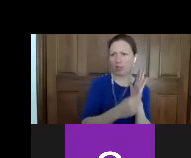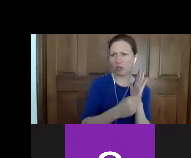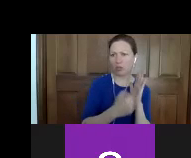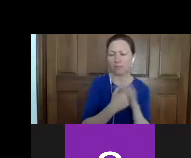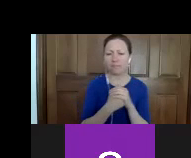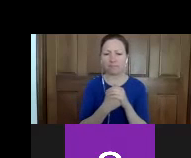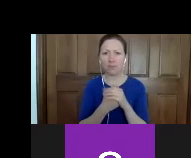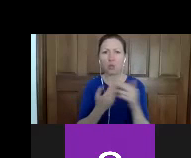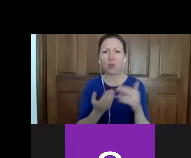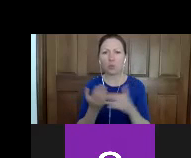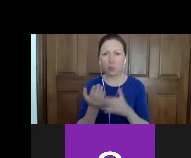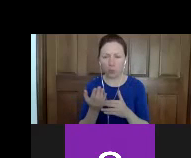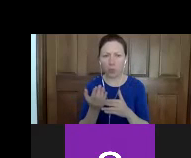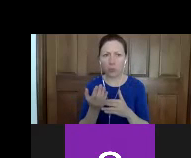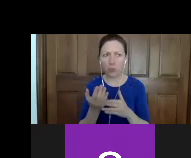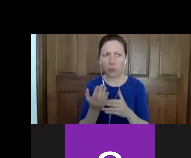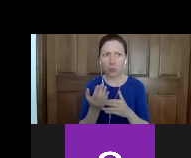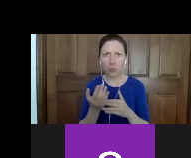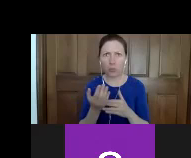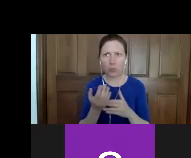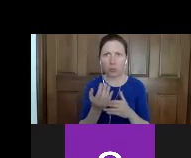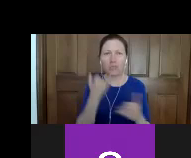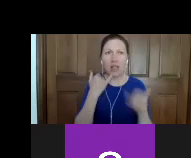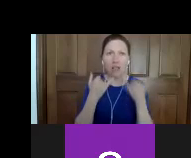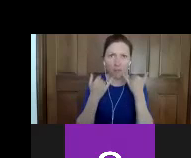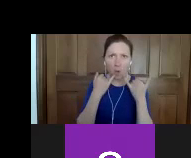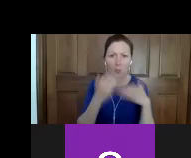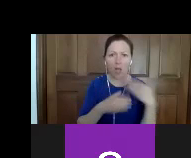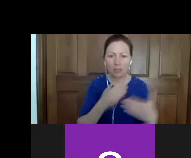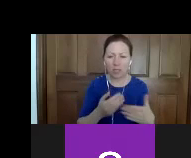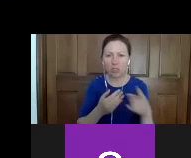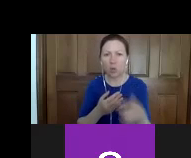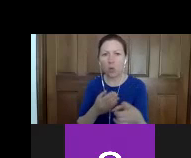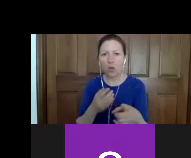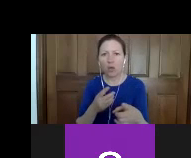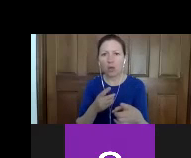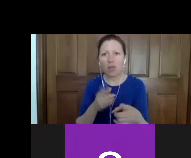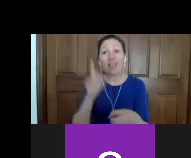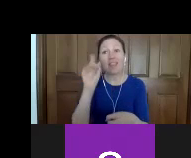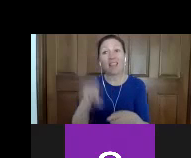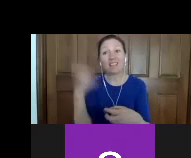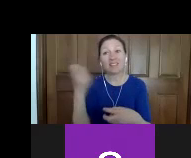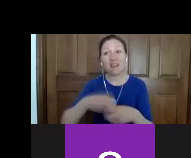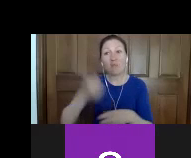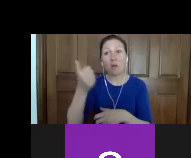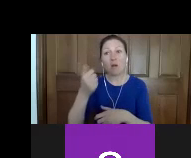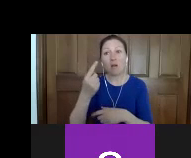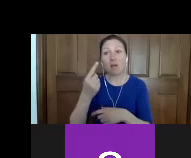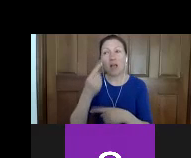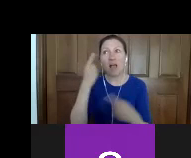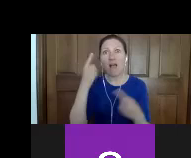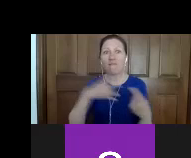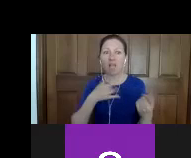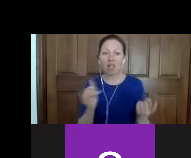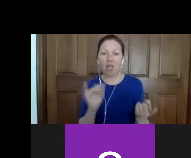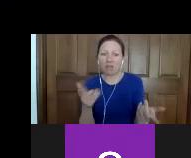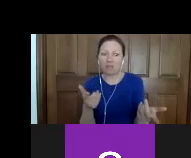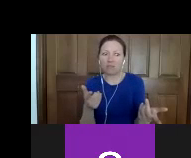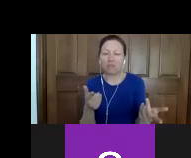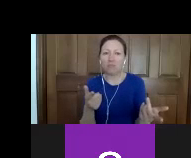wheelchair ramp and never heard back. So that is a tough one. You often don't know why you